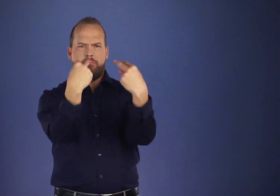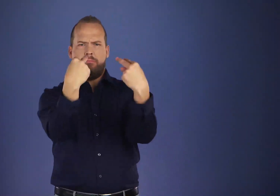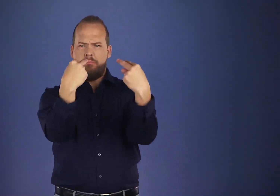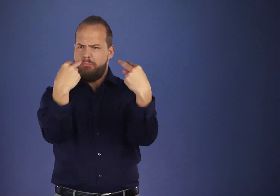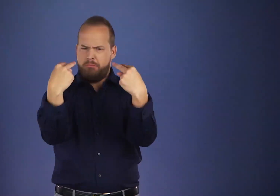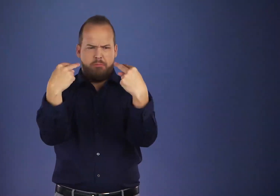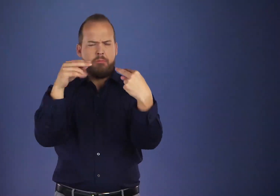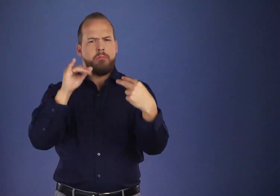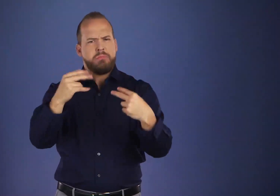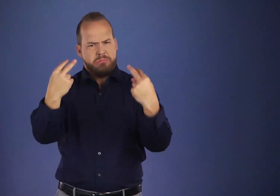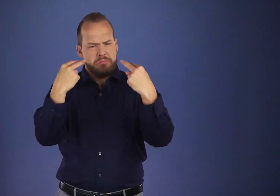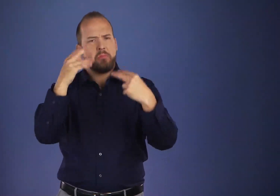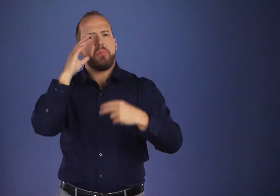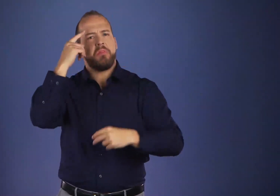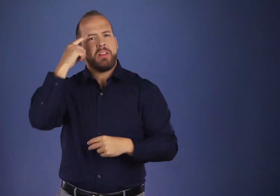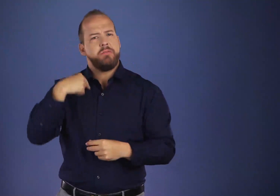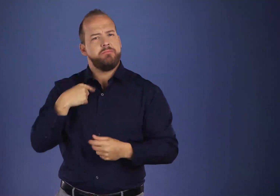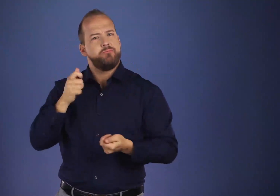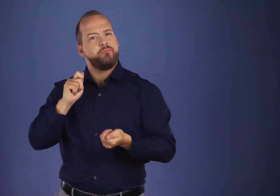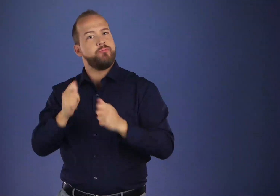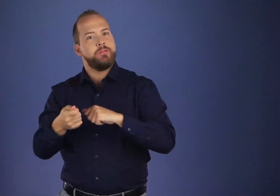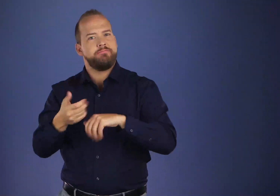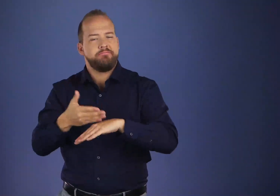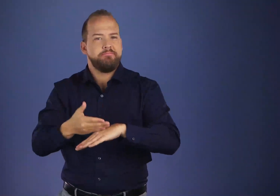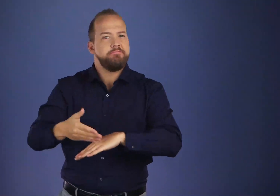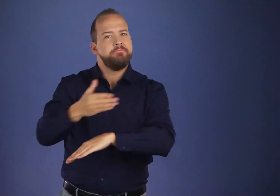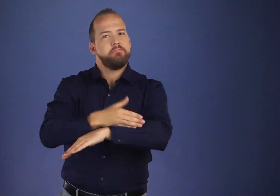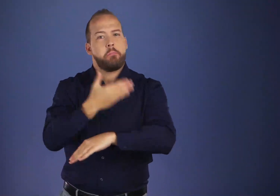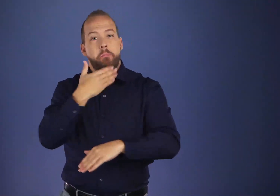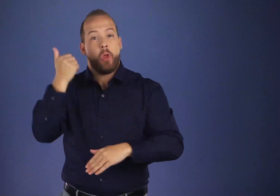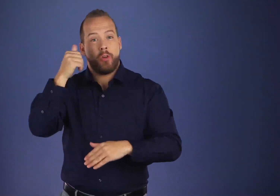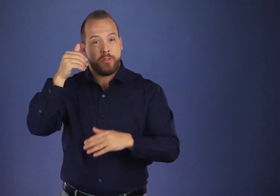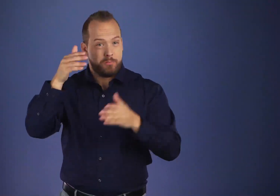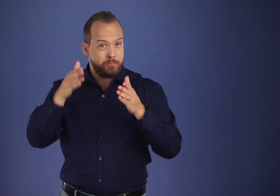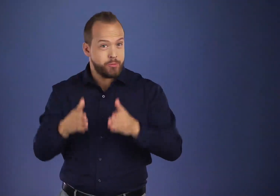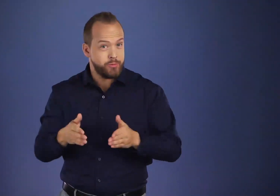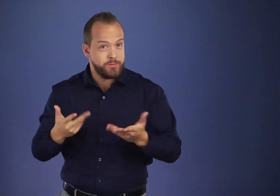to convince those about us that we are indeed changing for the better,